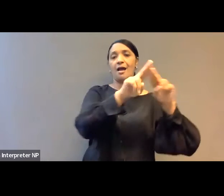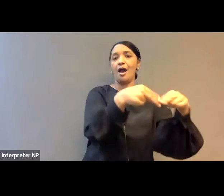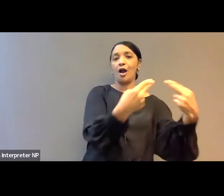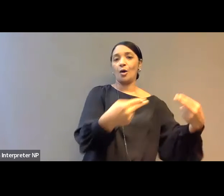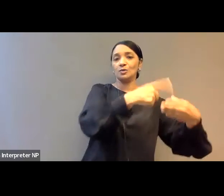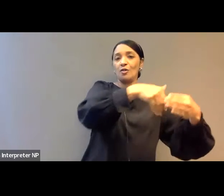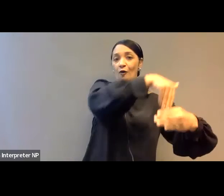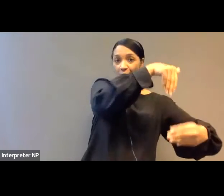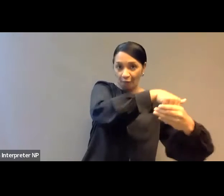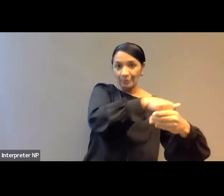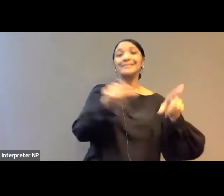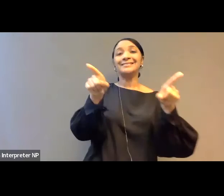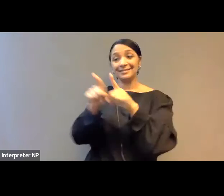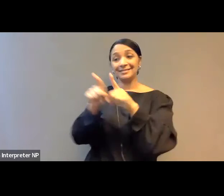and also will the Parliament.